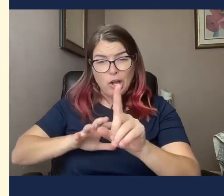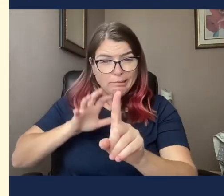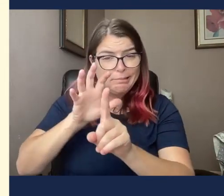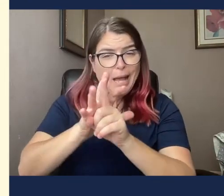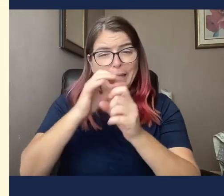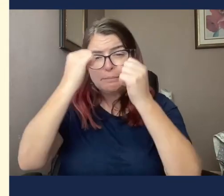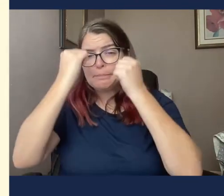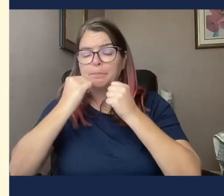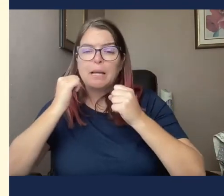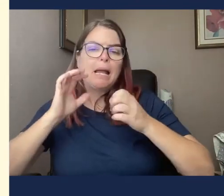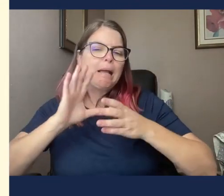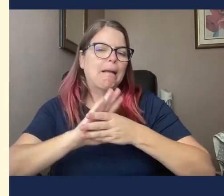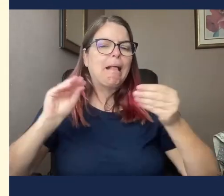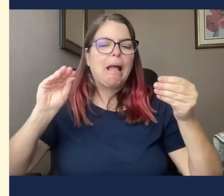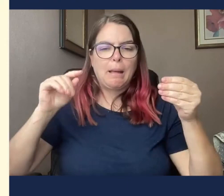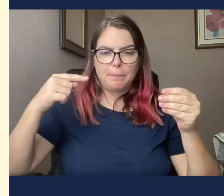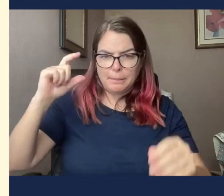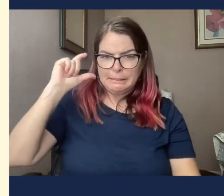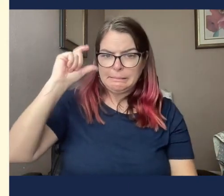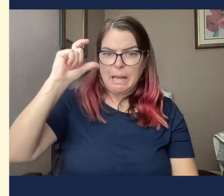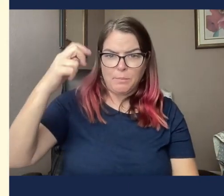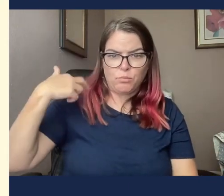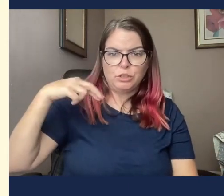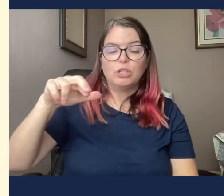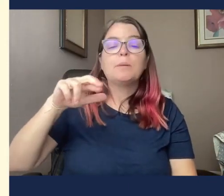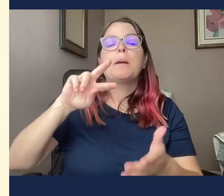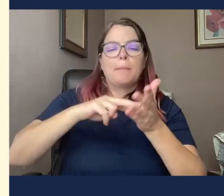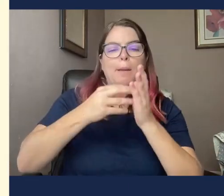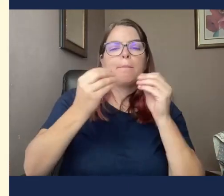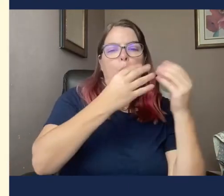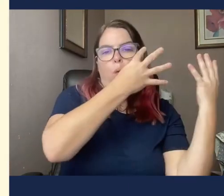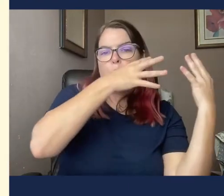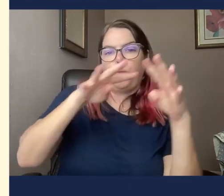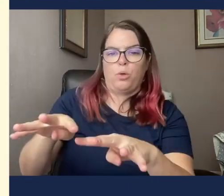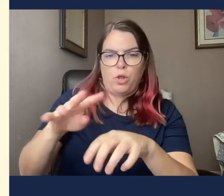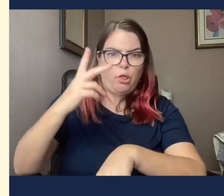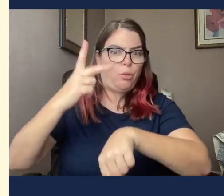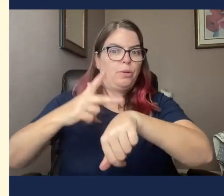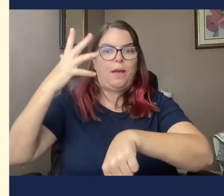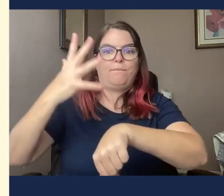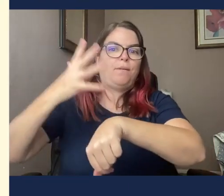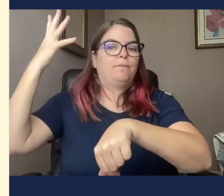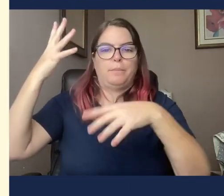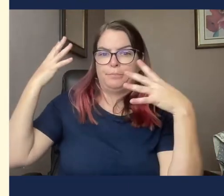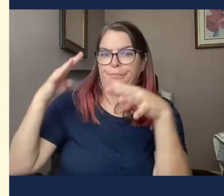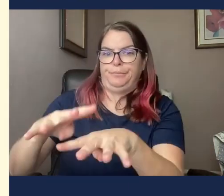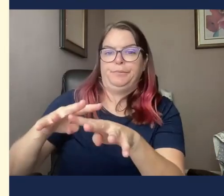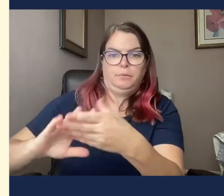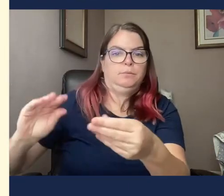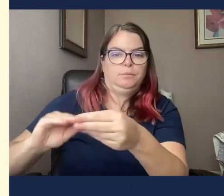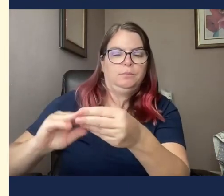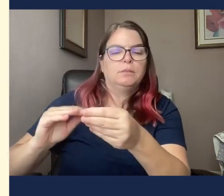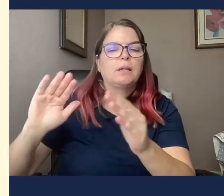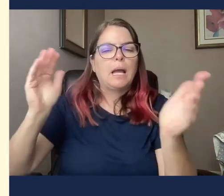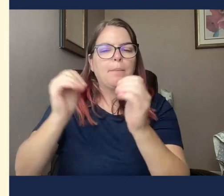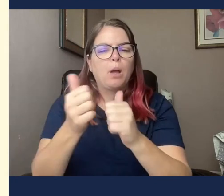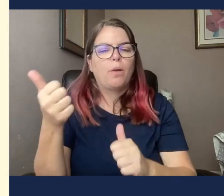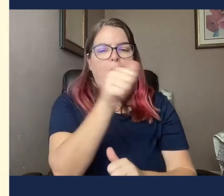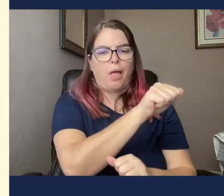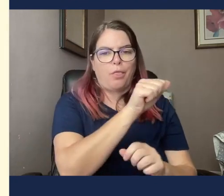Italians and Germans I'm thinking of. Essentially they justify their power over colonized people by defining themselves, Europeans, as